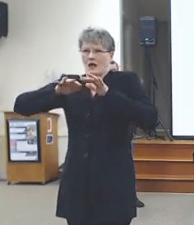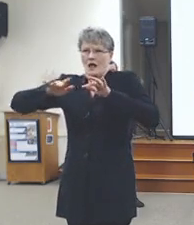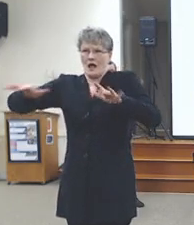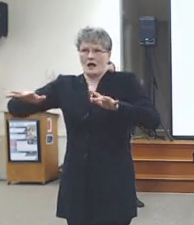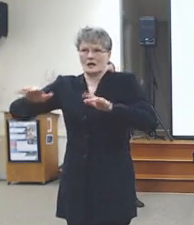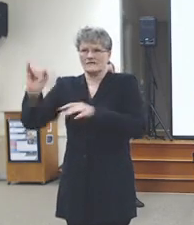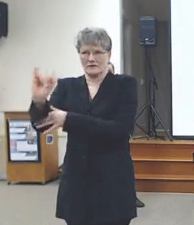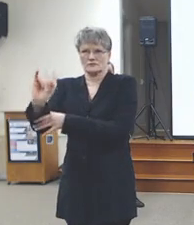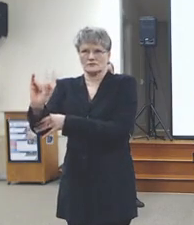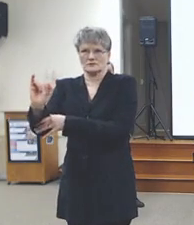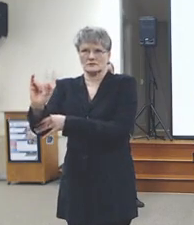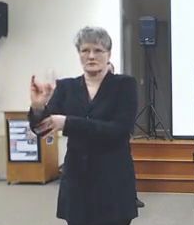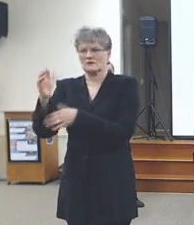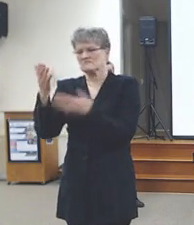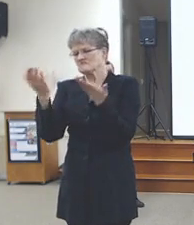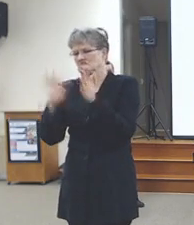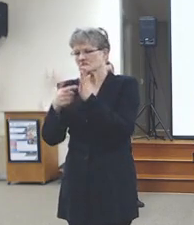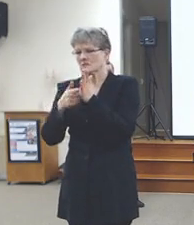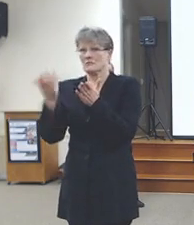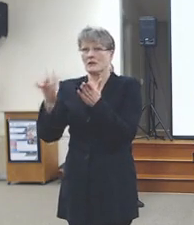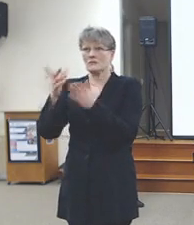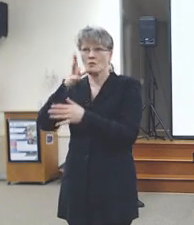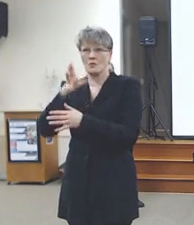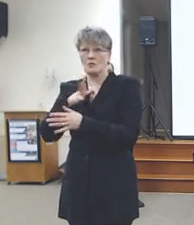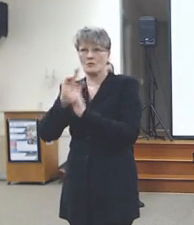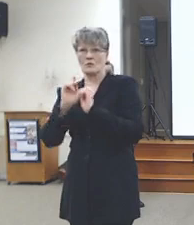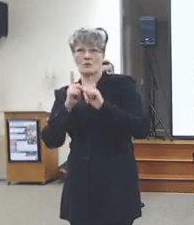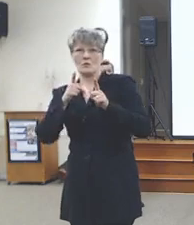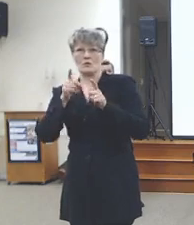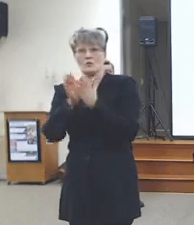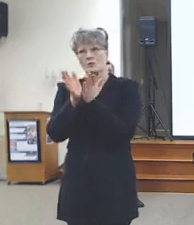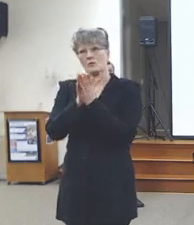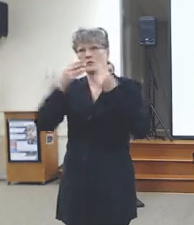a bookstore looking at a particular section of the books for example or